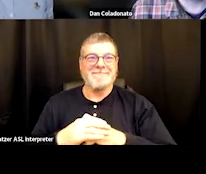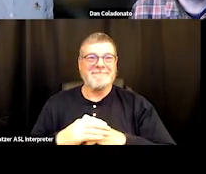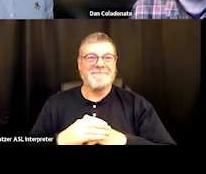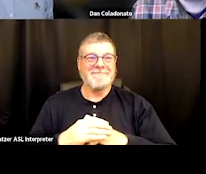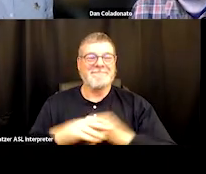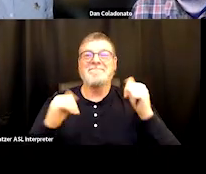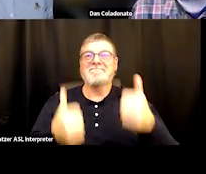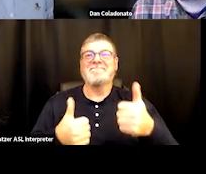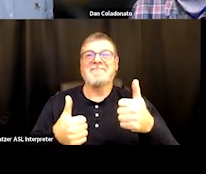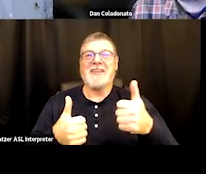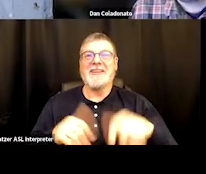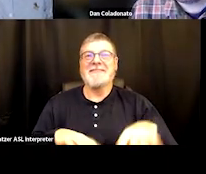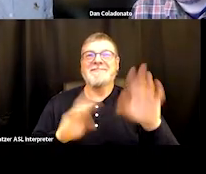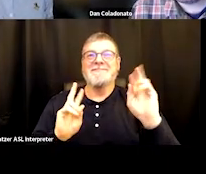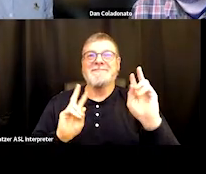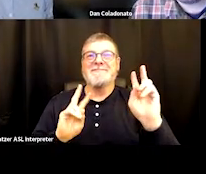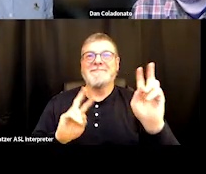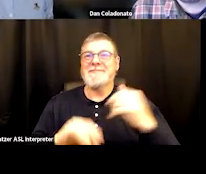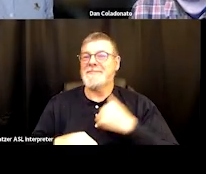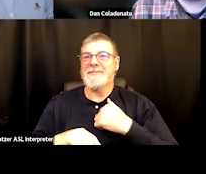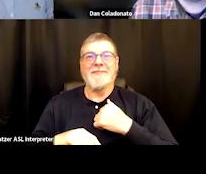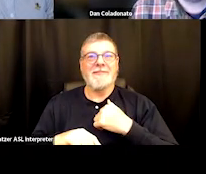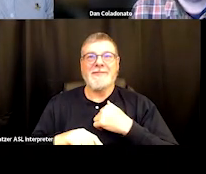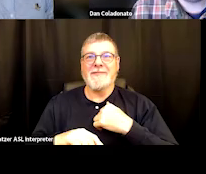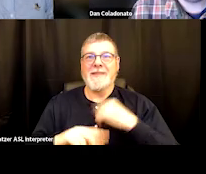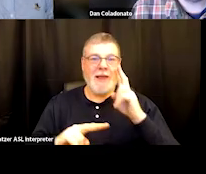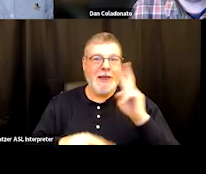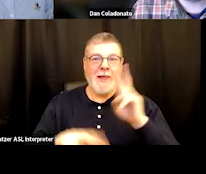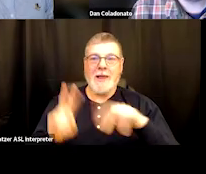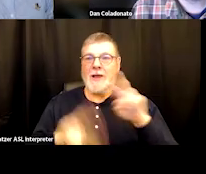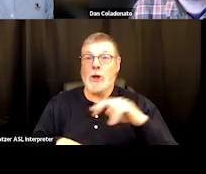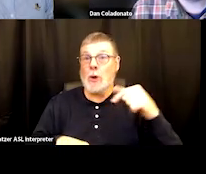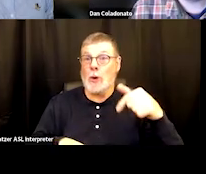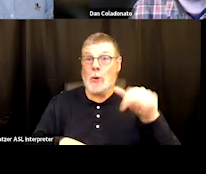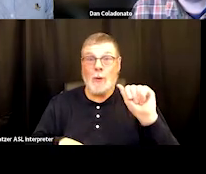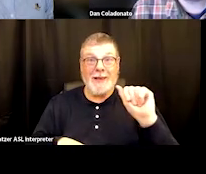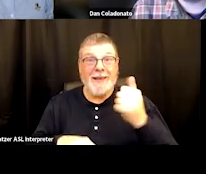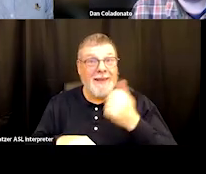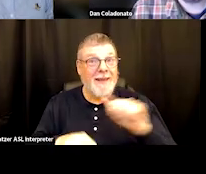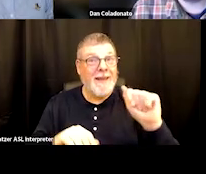All right. I have not been monitoring the Q&A. Did any questions come in about the MSR, Amanda,